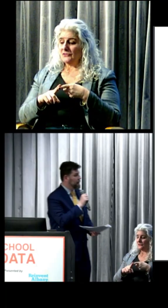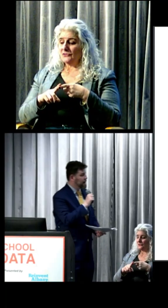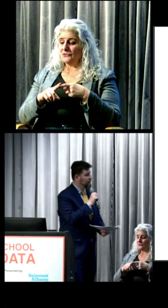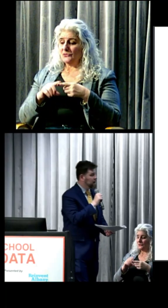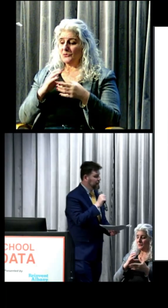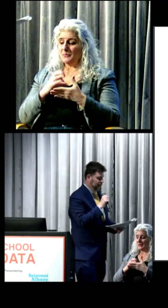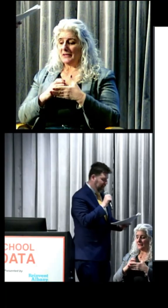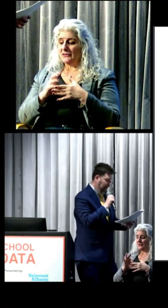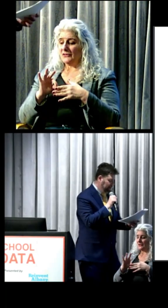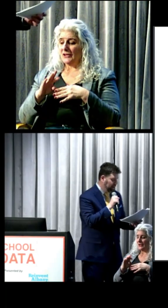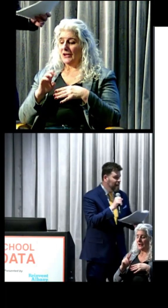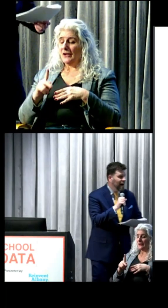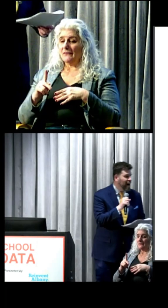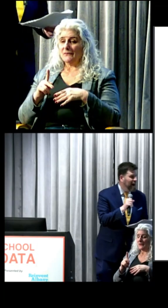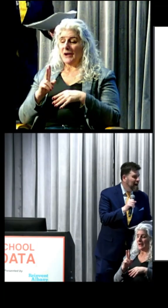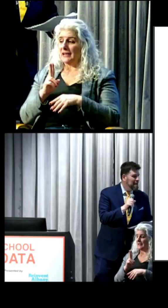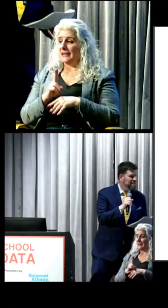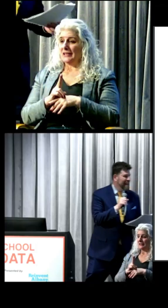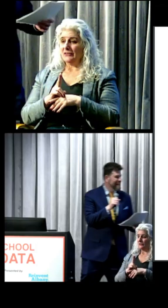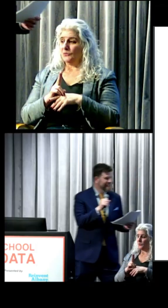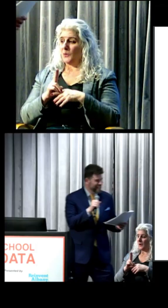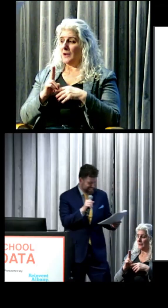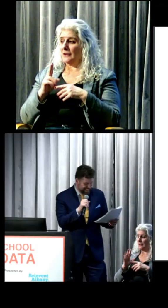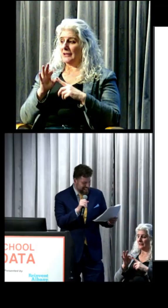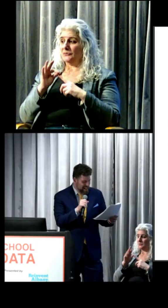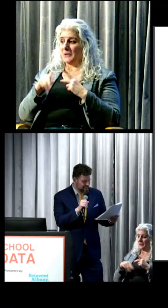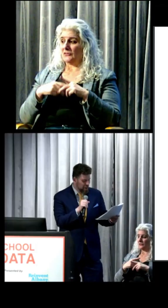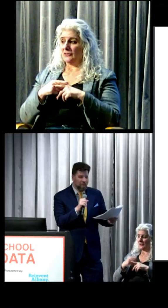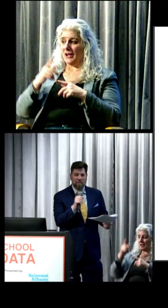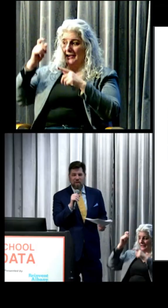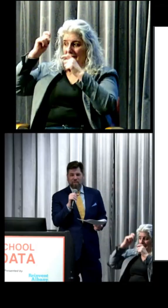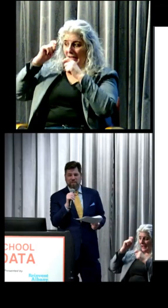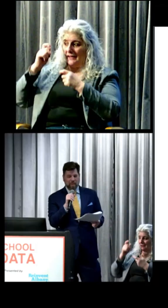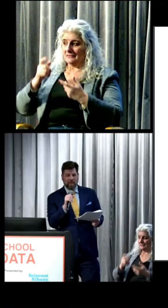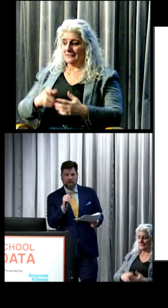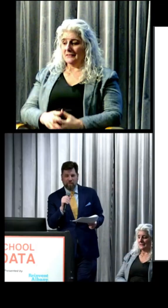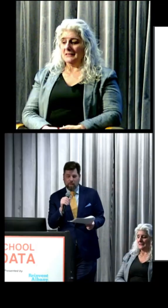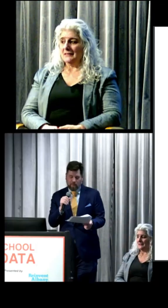So we ended up changing the terminology from flood to flood risk.